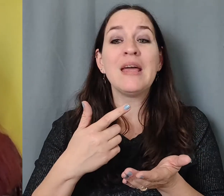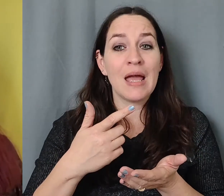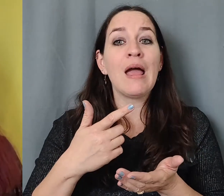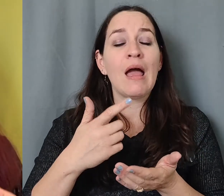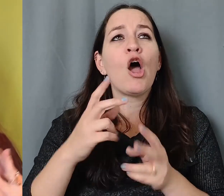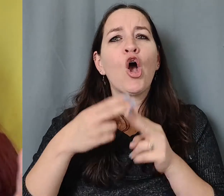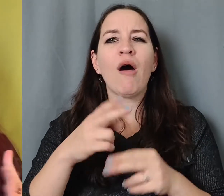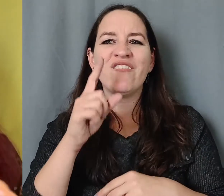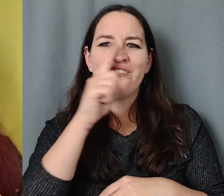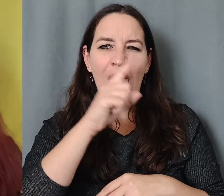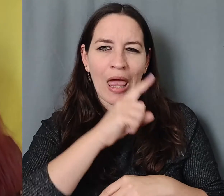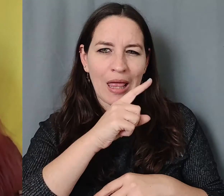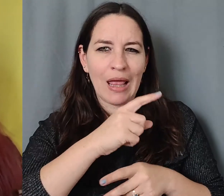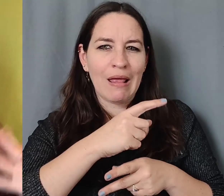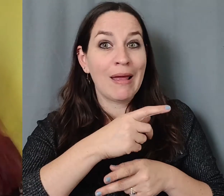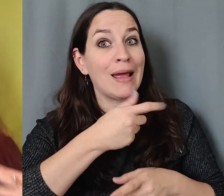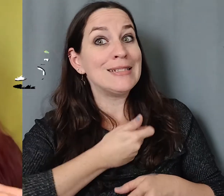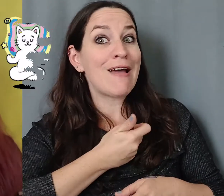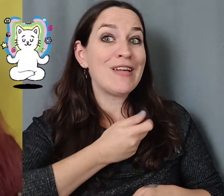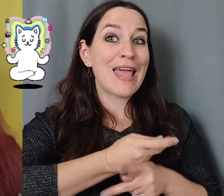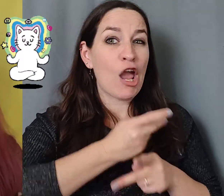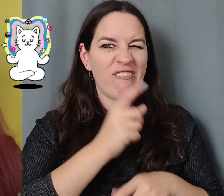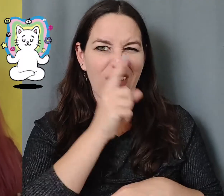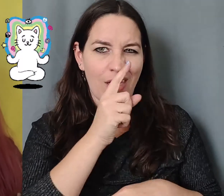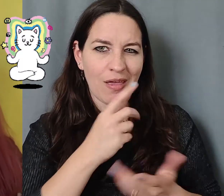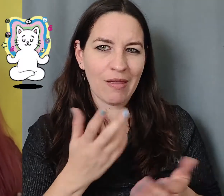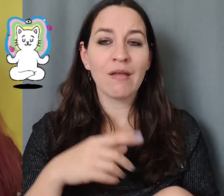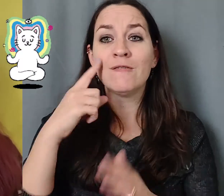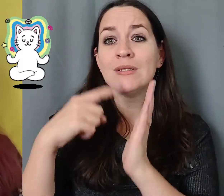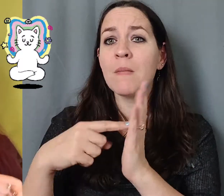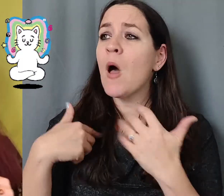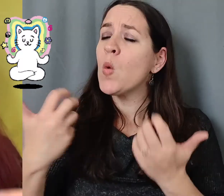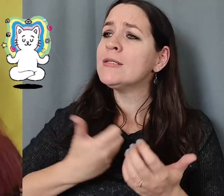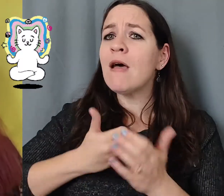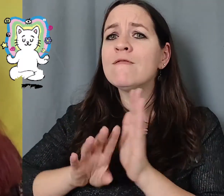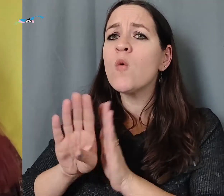Or maybe you say, "I'm going to start doing self-growth, I'm going to start meditating, I'm going get good at meditating." And then you start it and it's